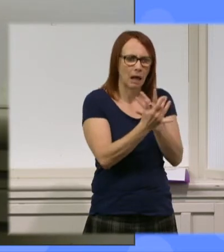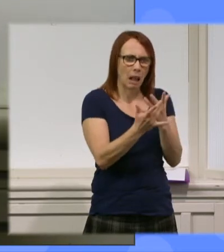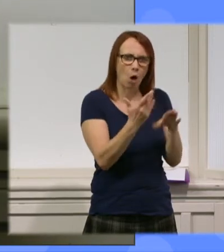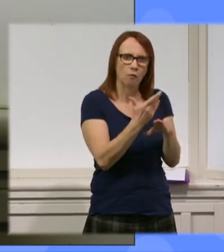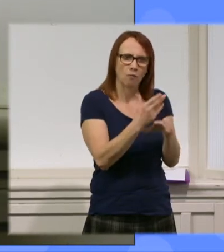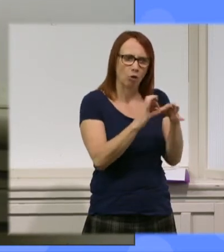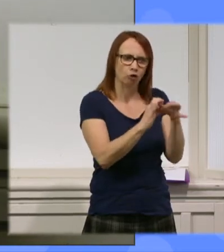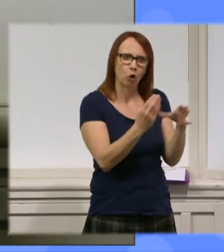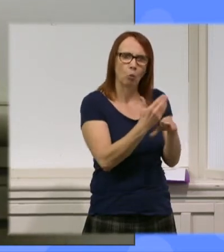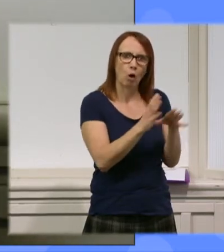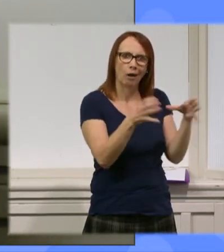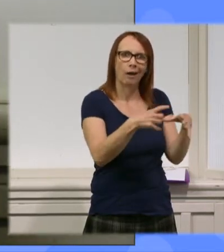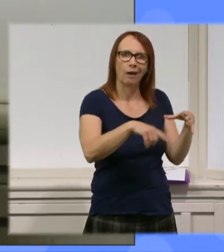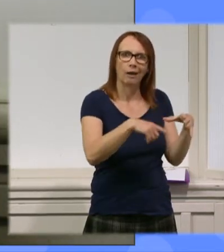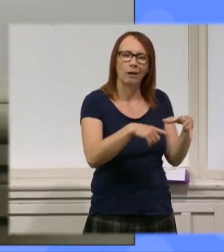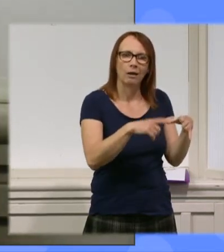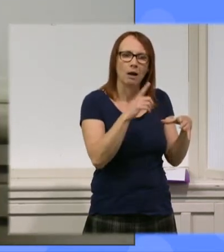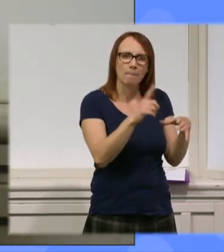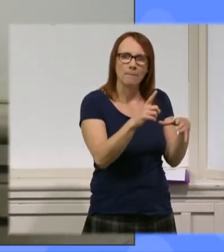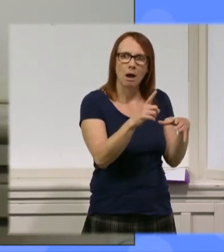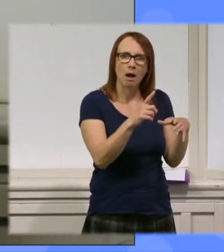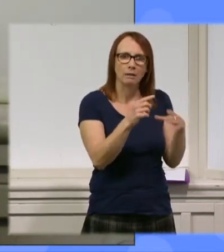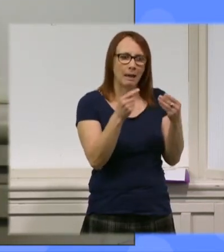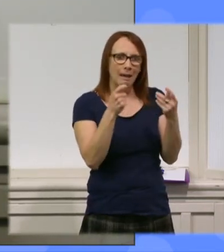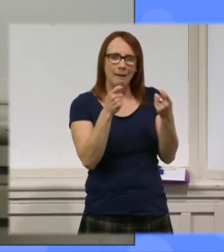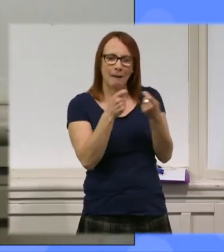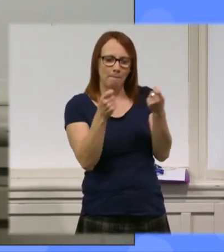that exist but I suspect a lot of those that we love the radar and what is